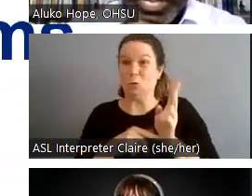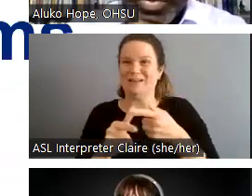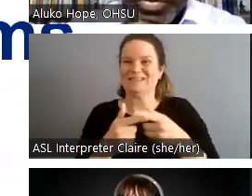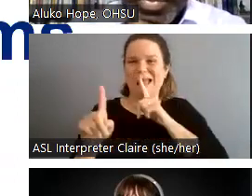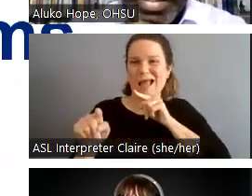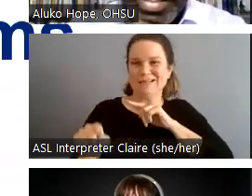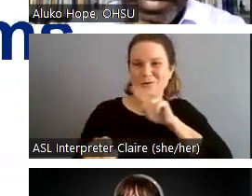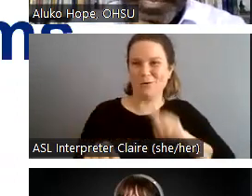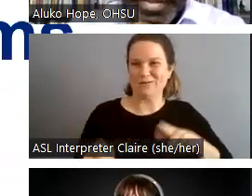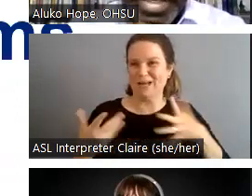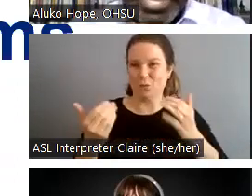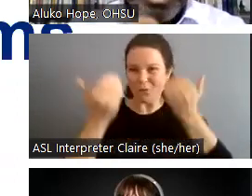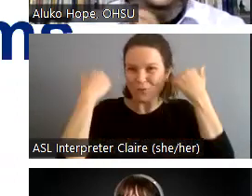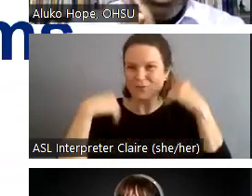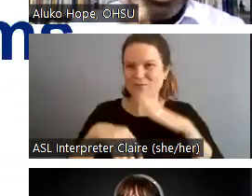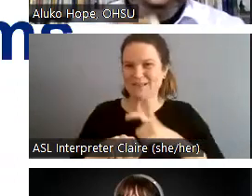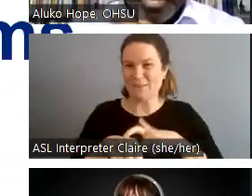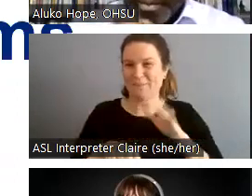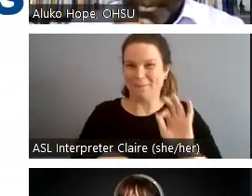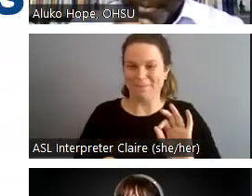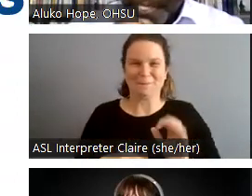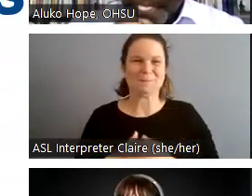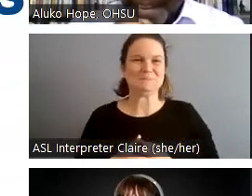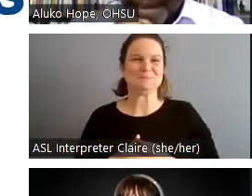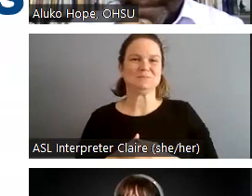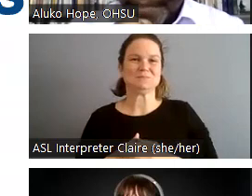that we don't overspend the time. Next slide, please.